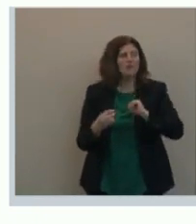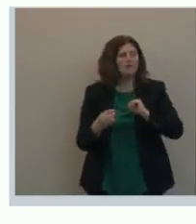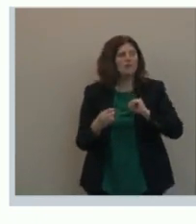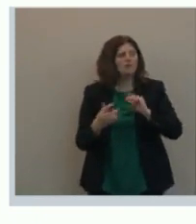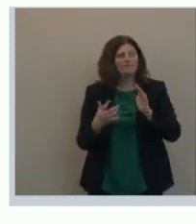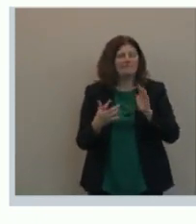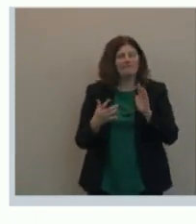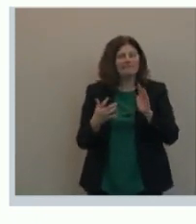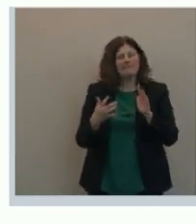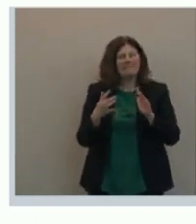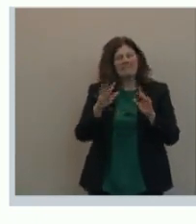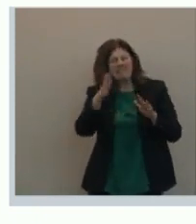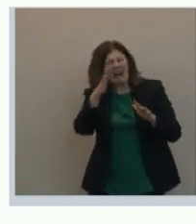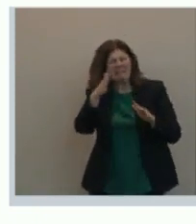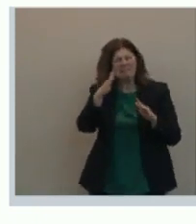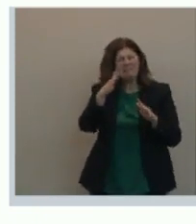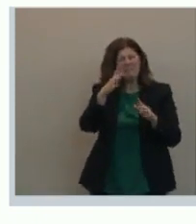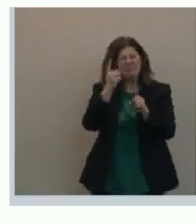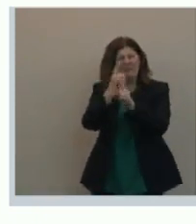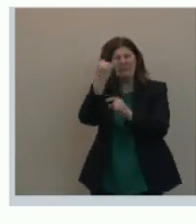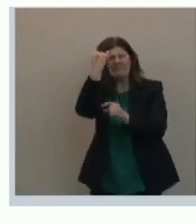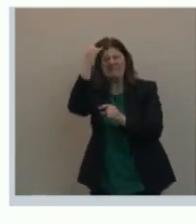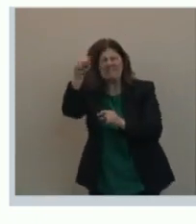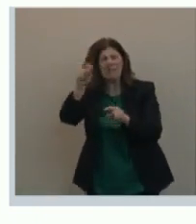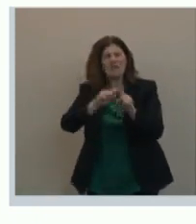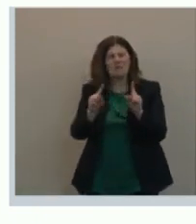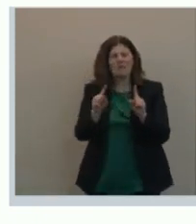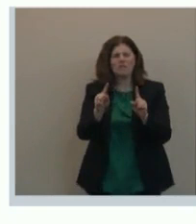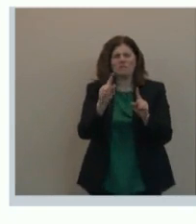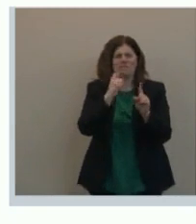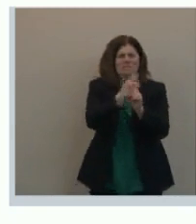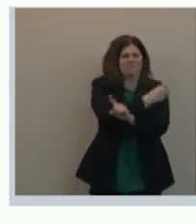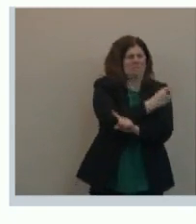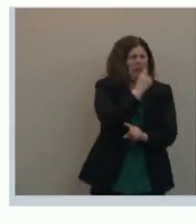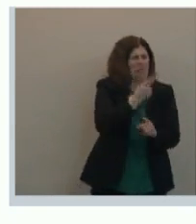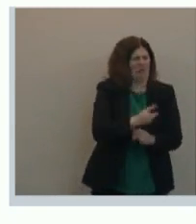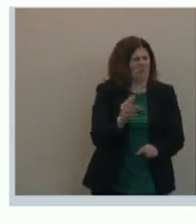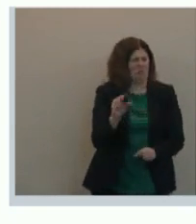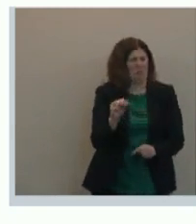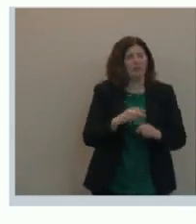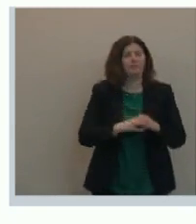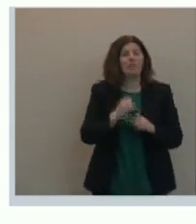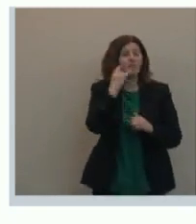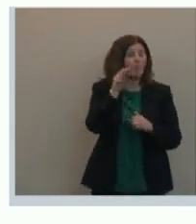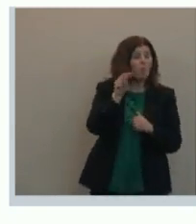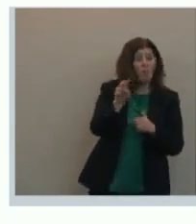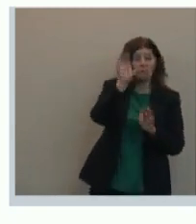OF FOUR. THAT MEANS WE WILL CUT THE NUMBER OF CASES IN HALF.